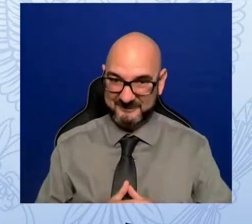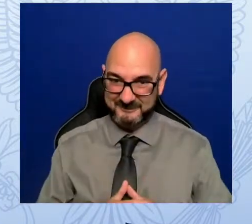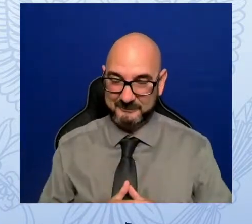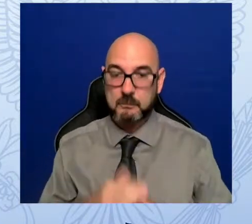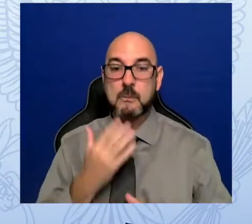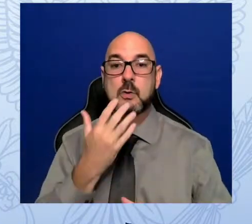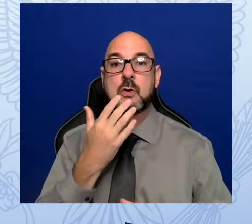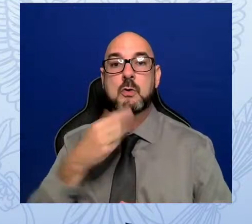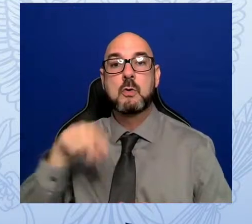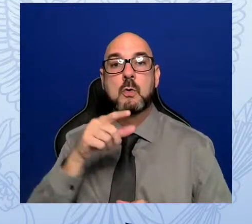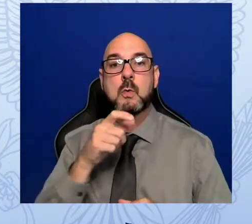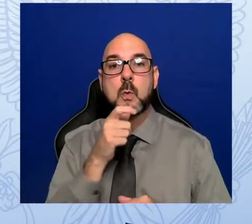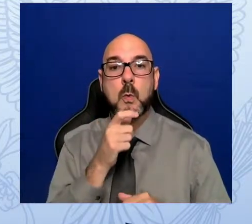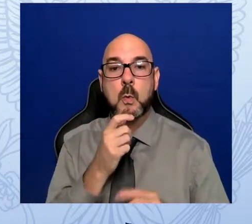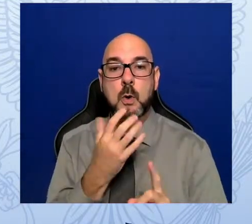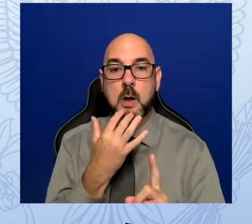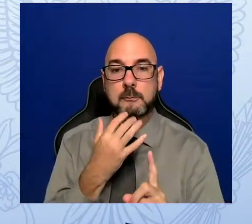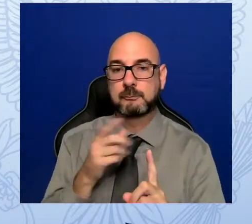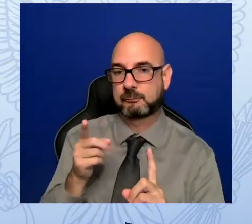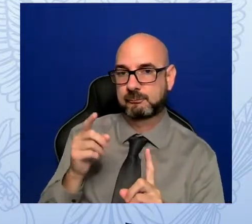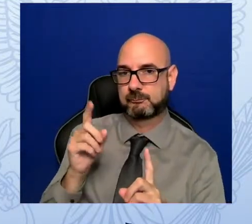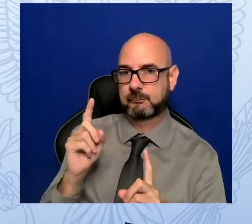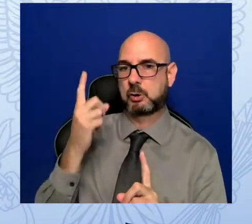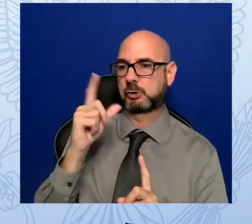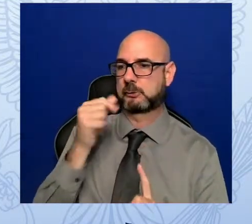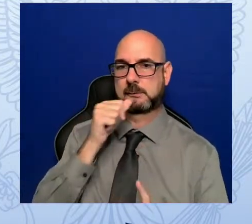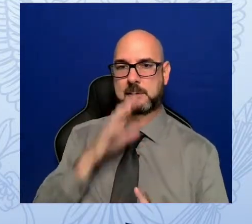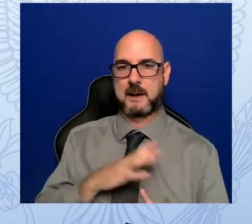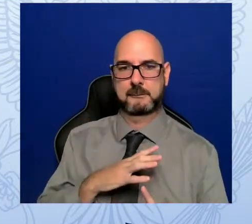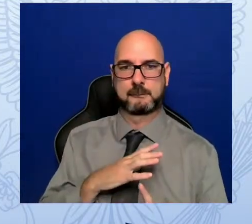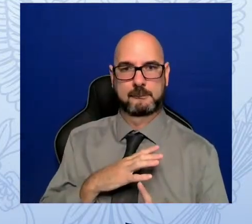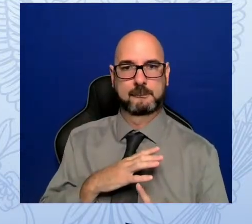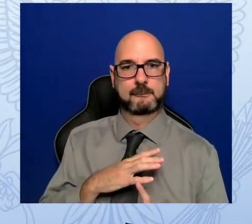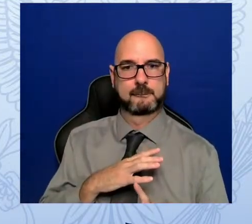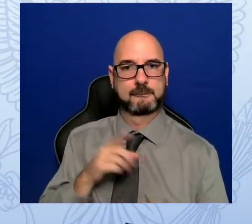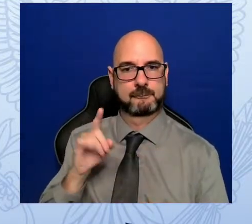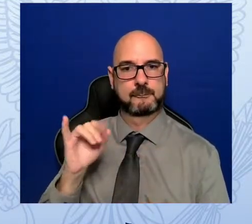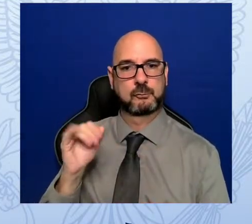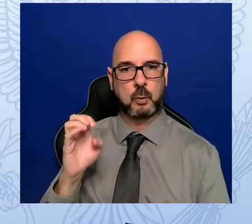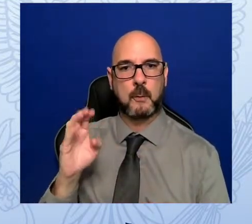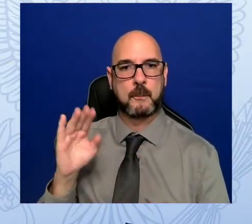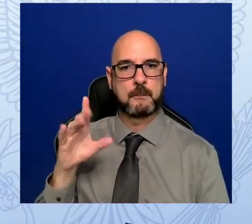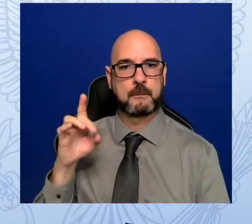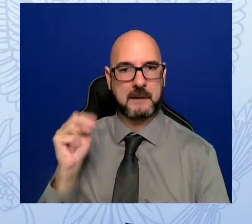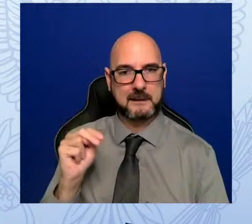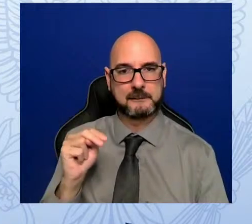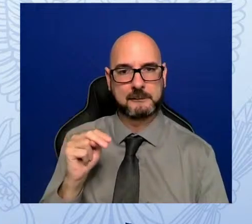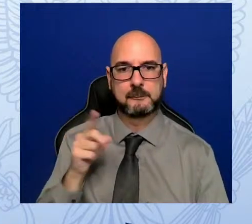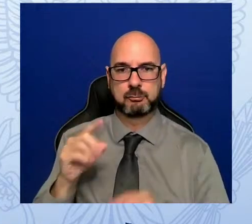for representing the resilience of military kids, especially out here in this weather. Thank you guys so much for coming.